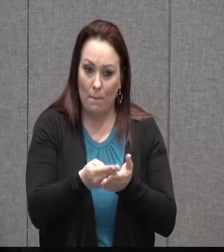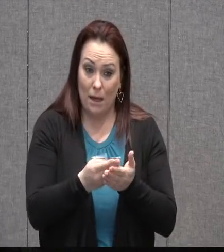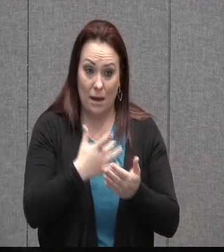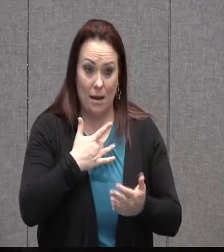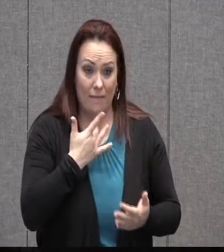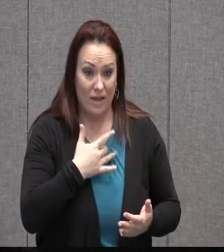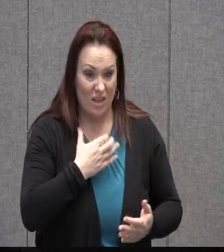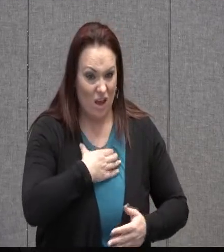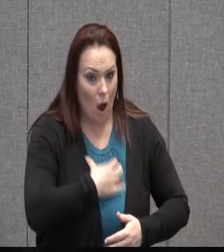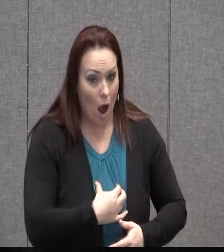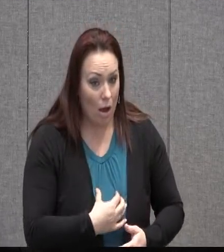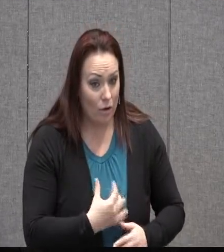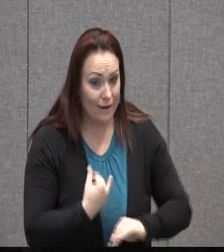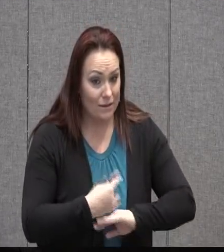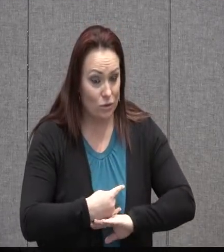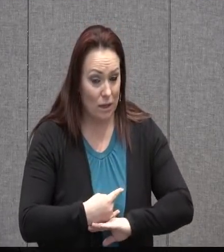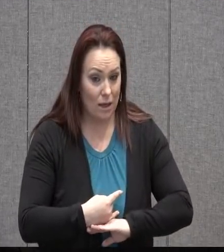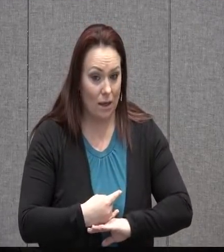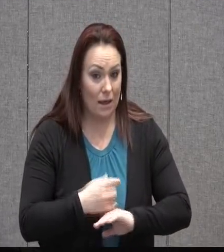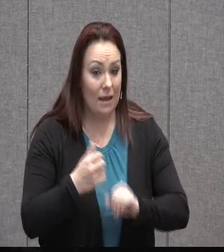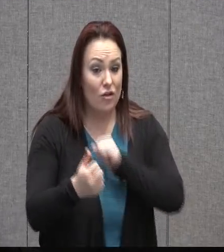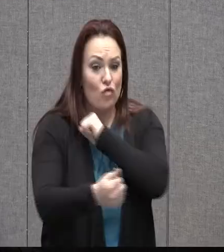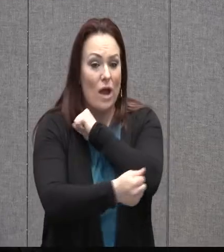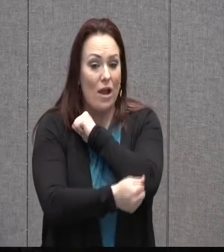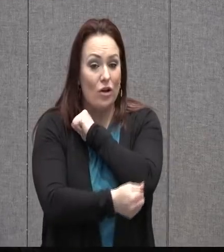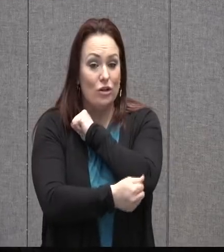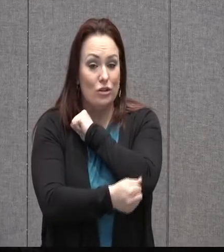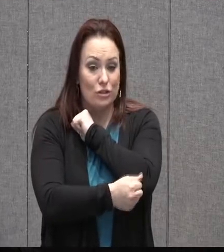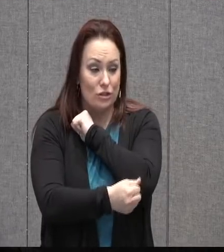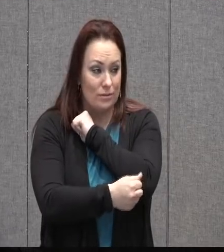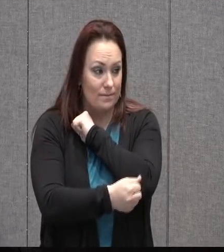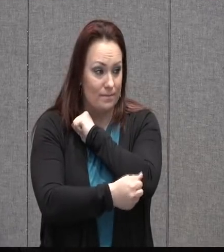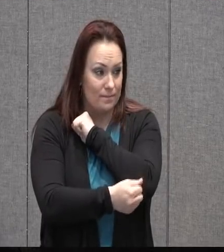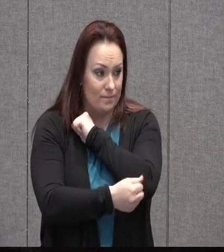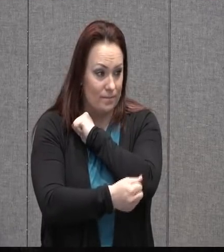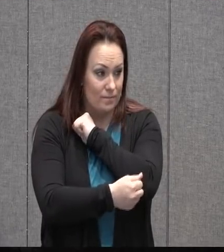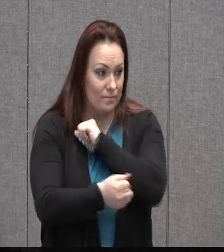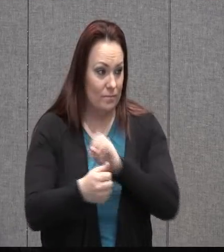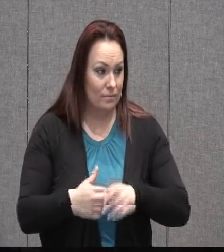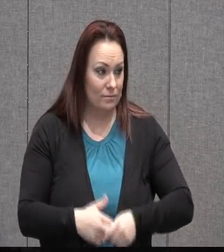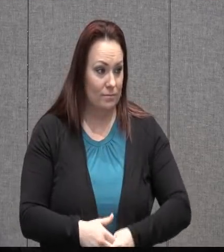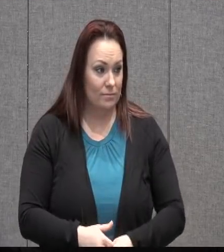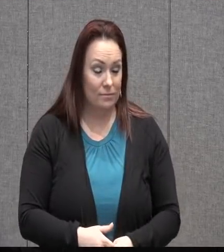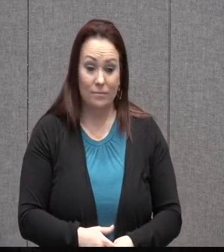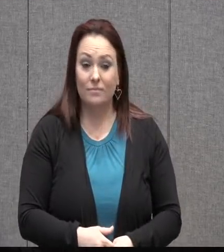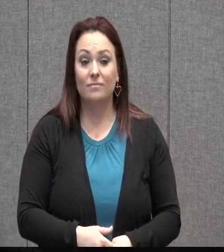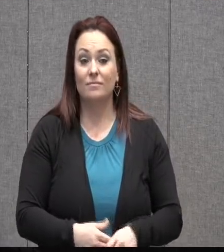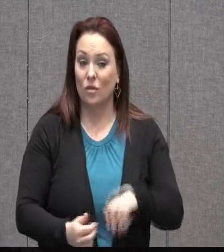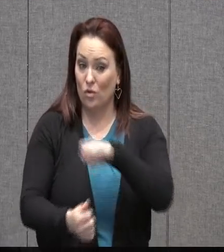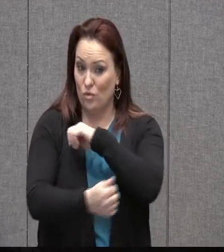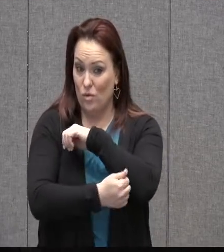Could I please buy the crackers next? The crackers, I have crackers.